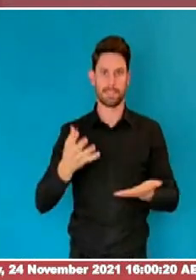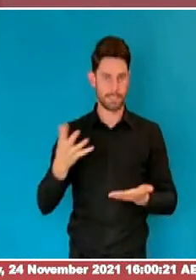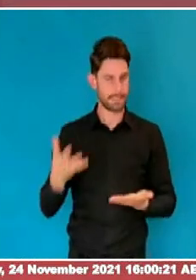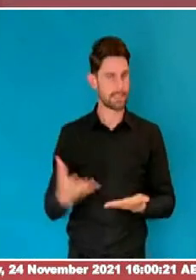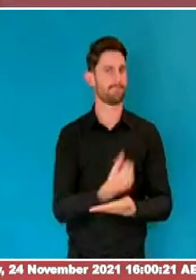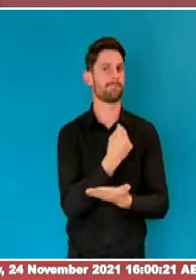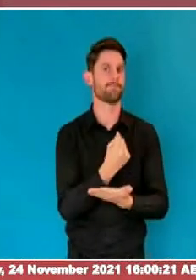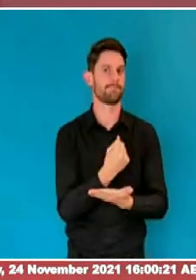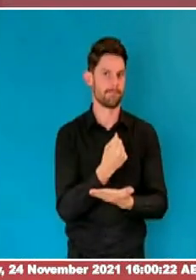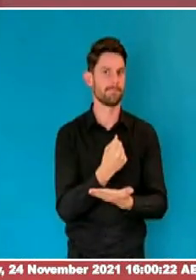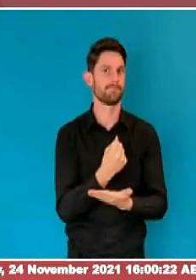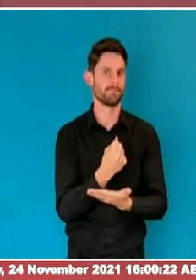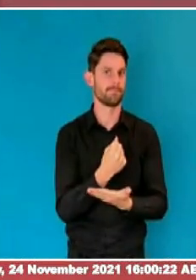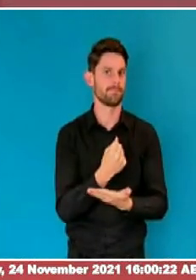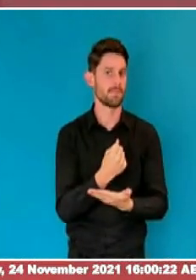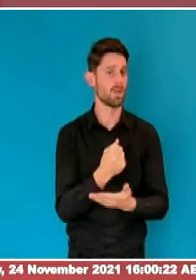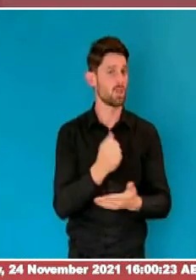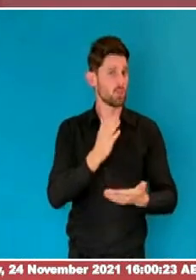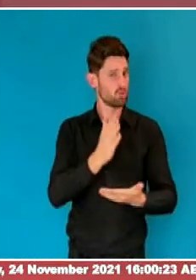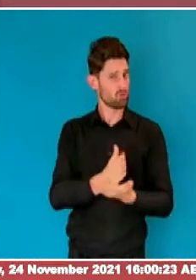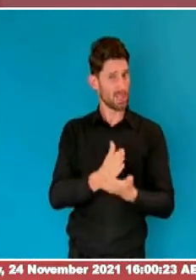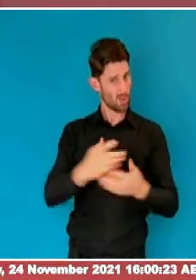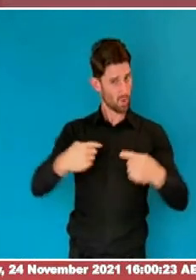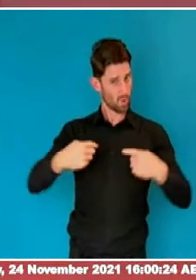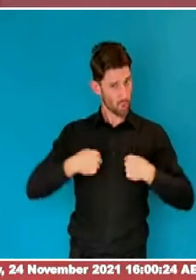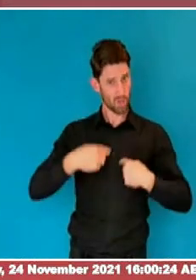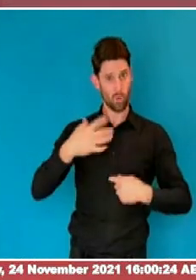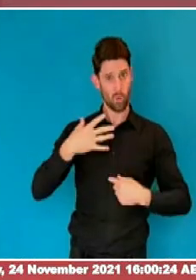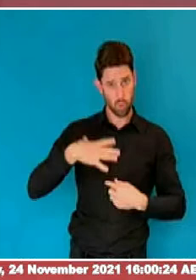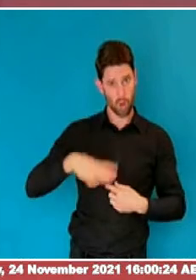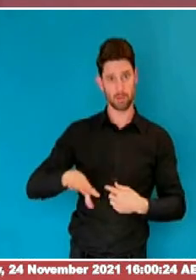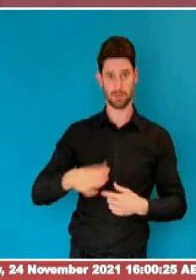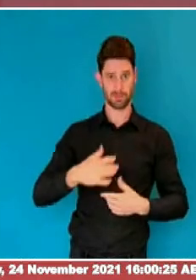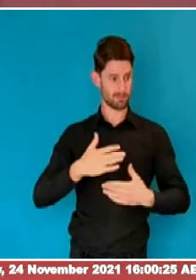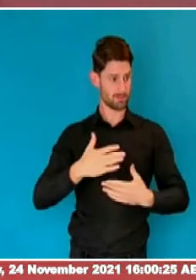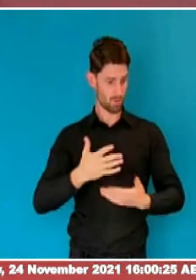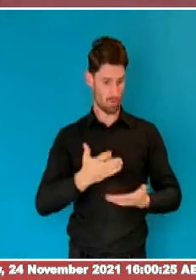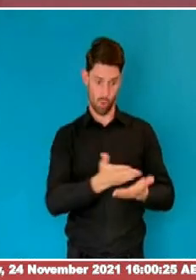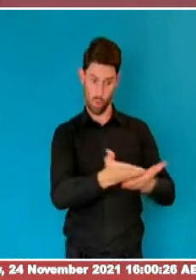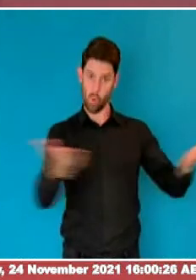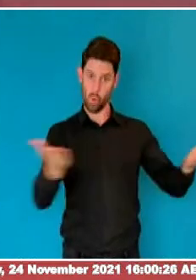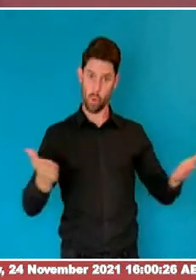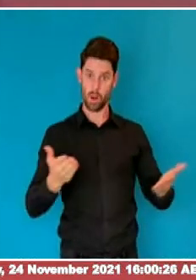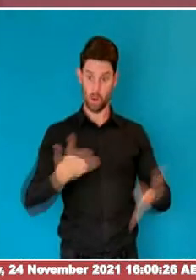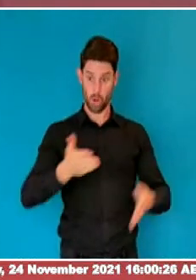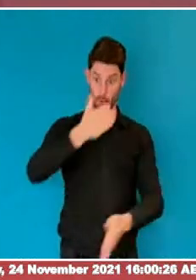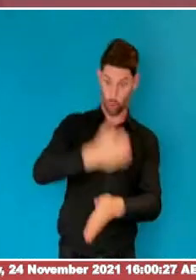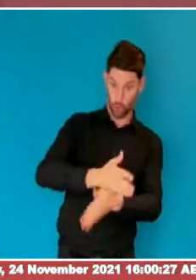At the end of the day we want people to, as I say, go home in the same condition as they